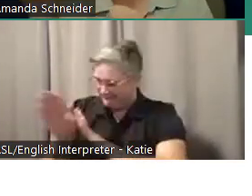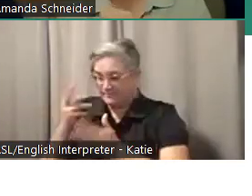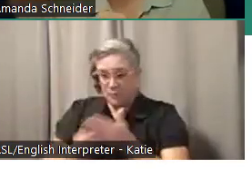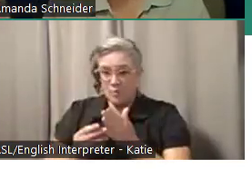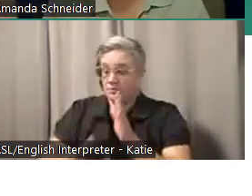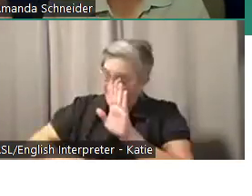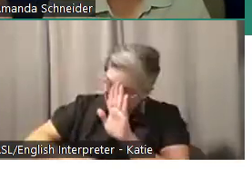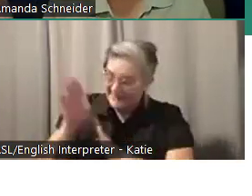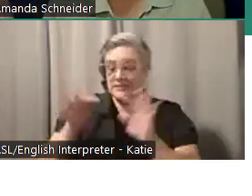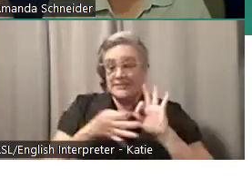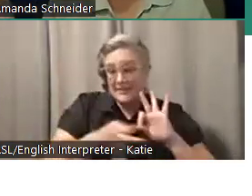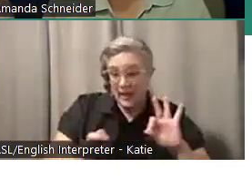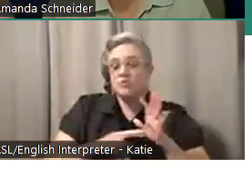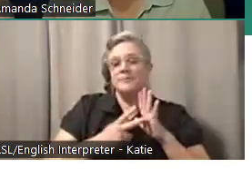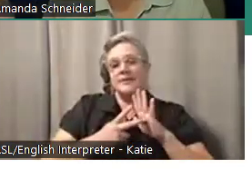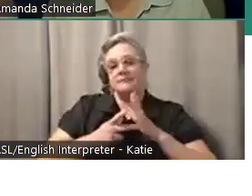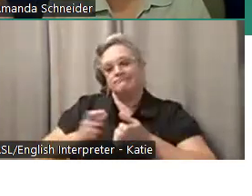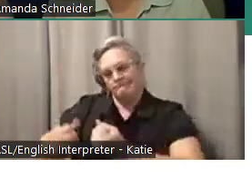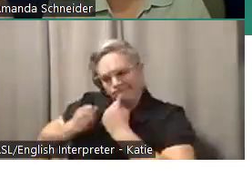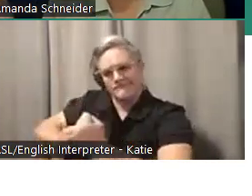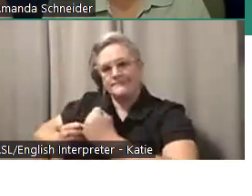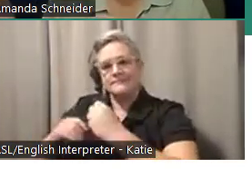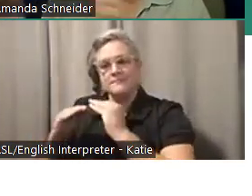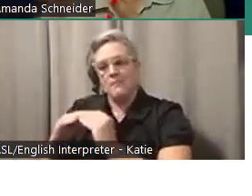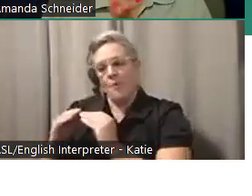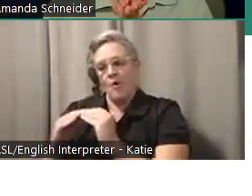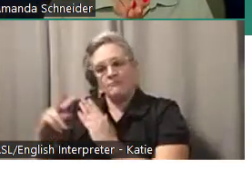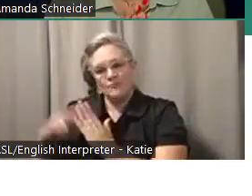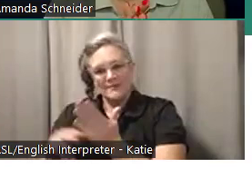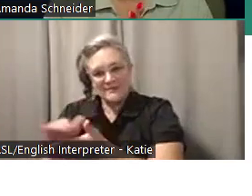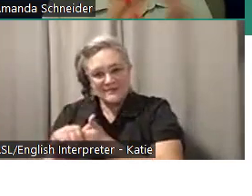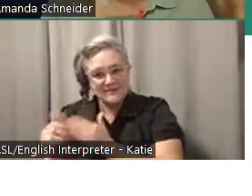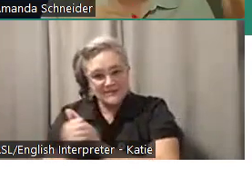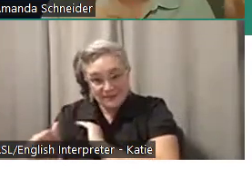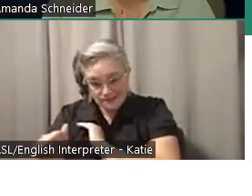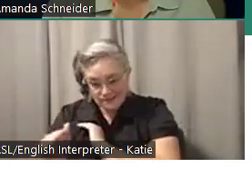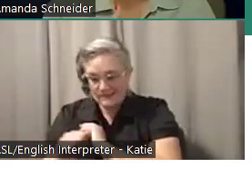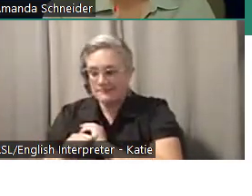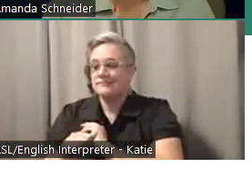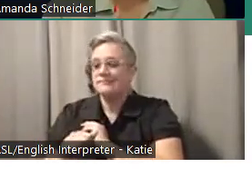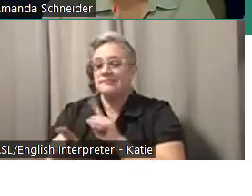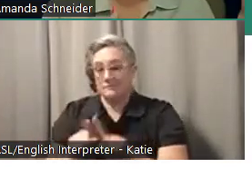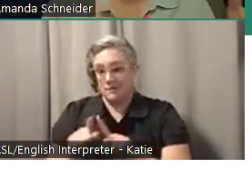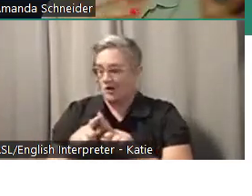You're really strengthening their reading skills, and at the same time, you are reading with your child,